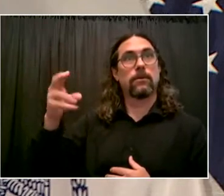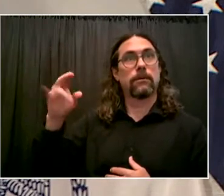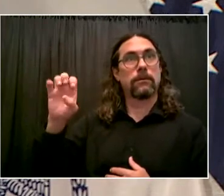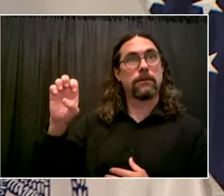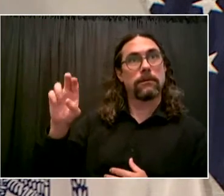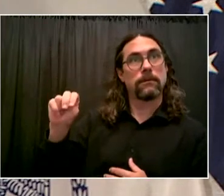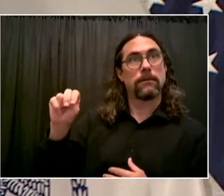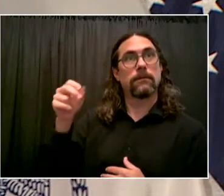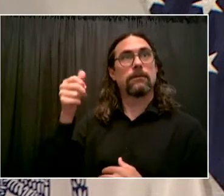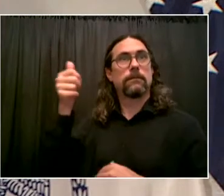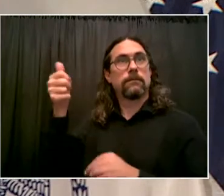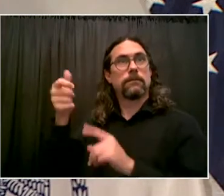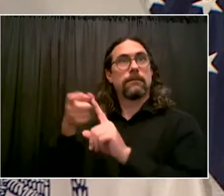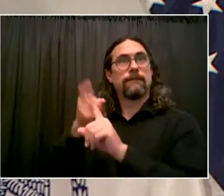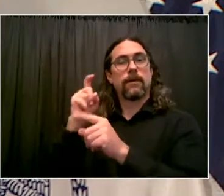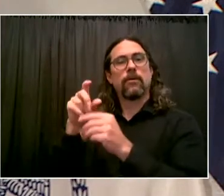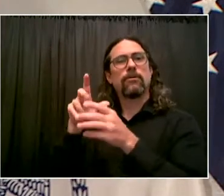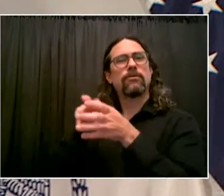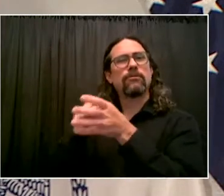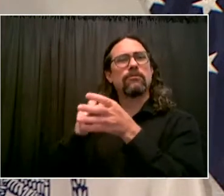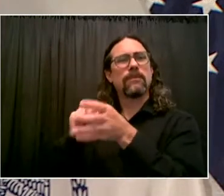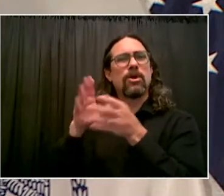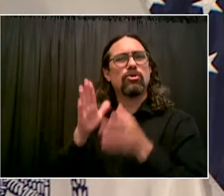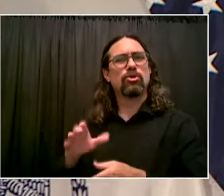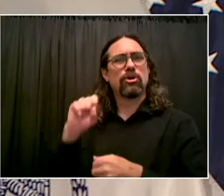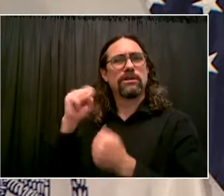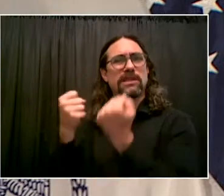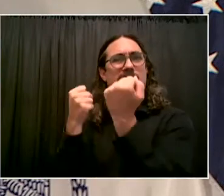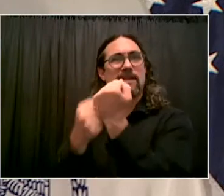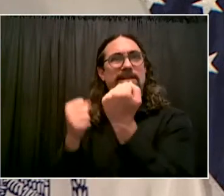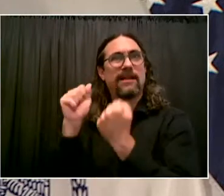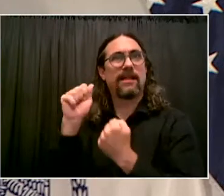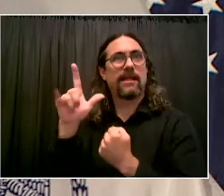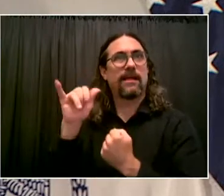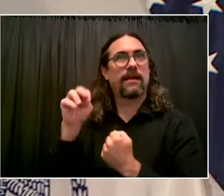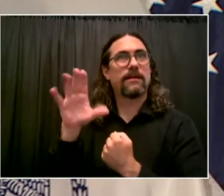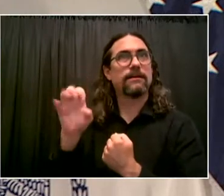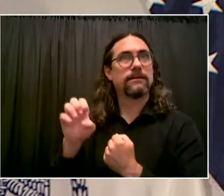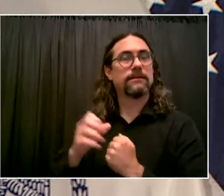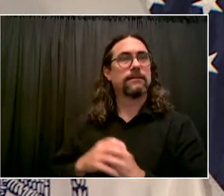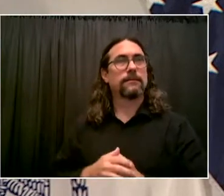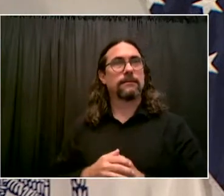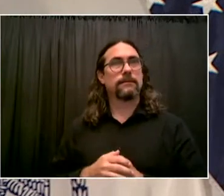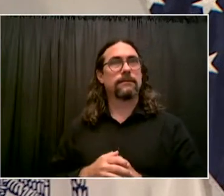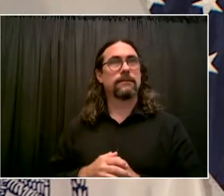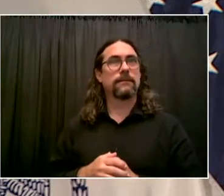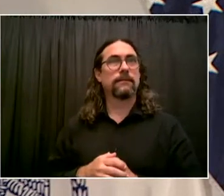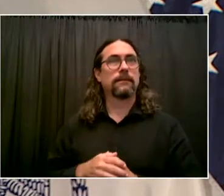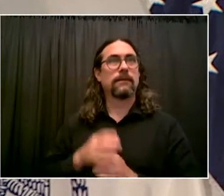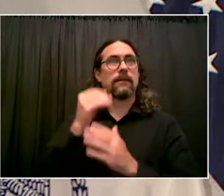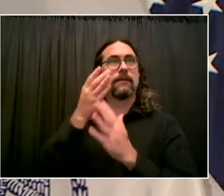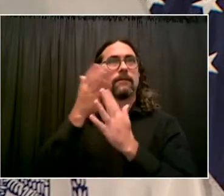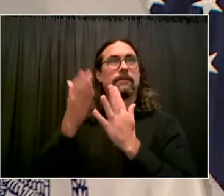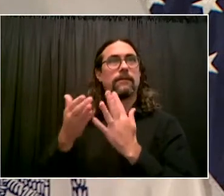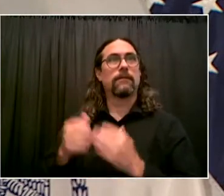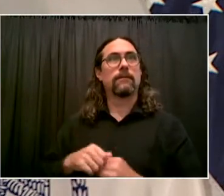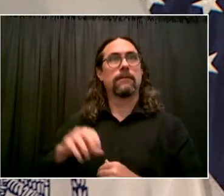WE ARE JOINED